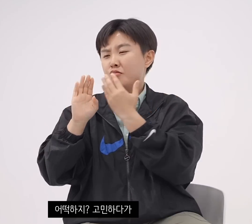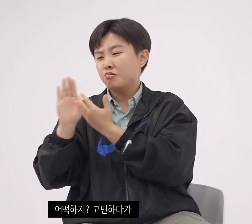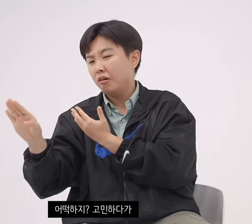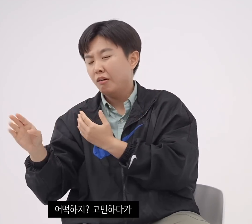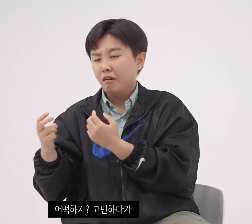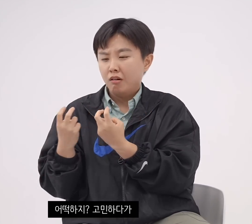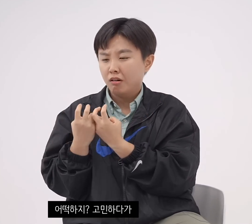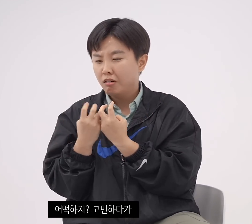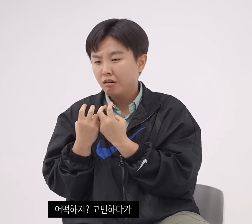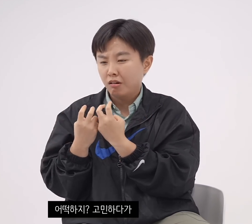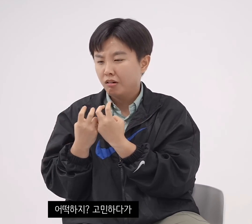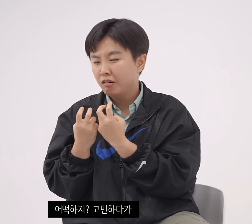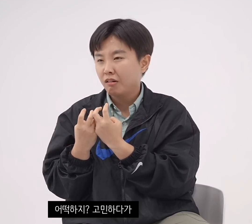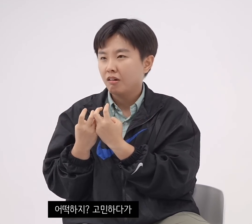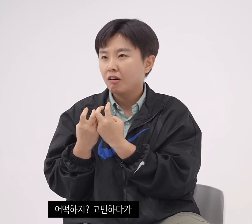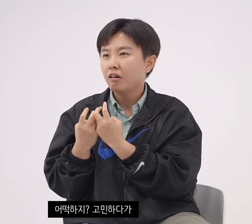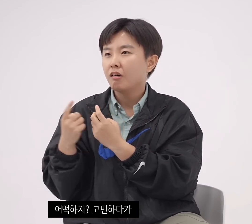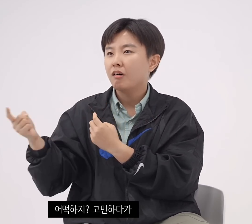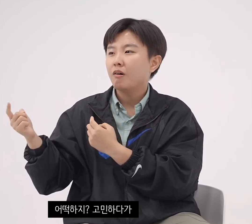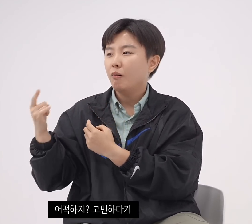What should I do? After thinking about it,